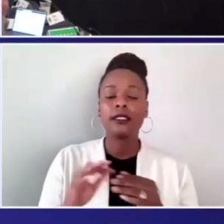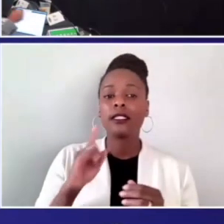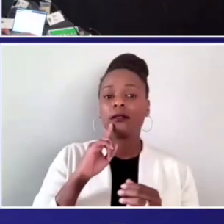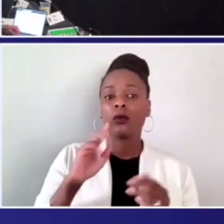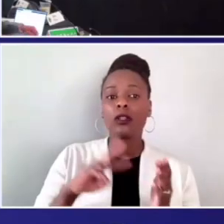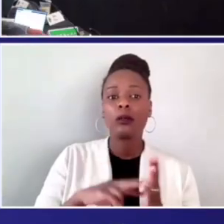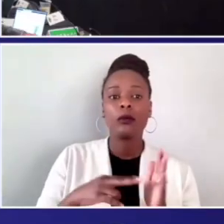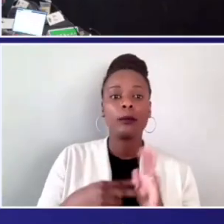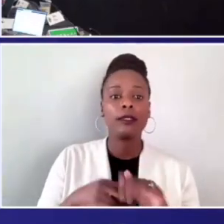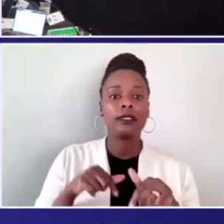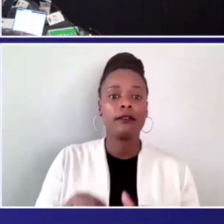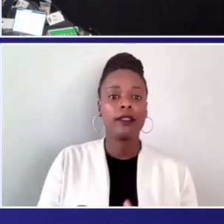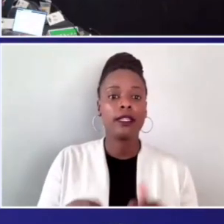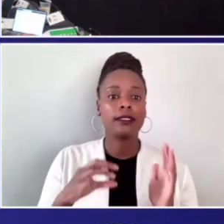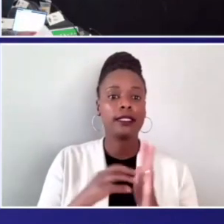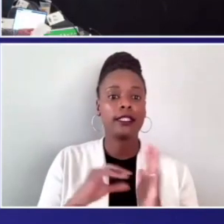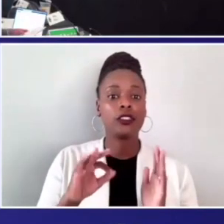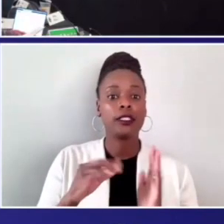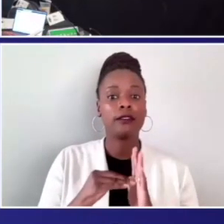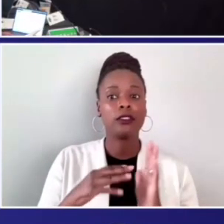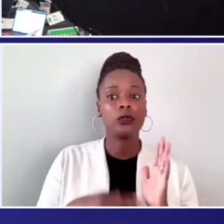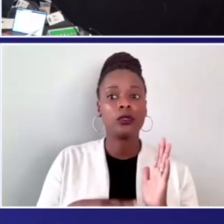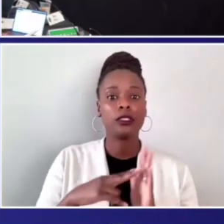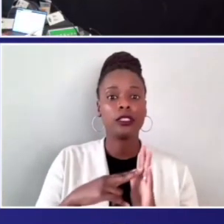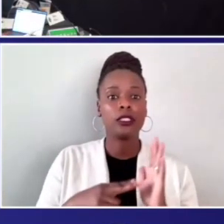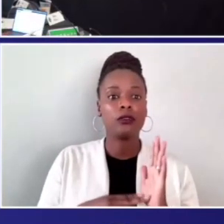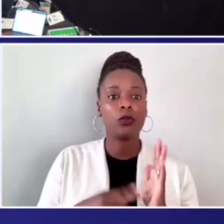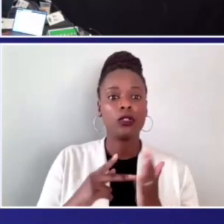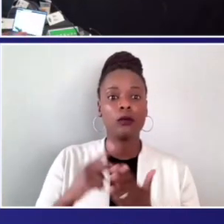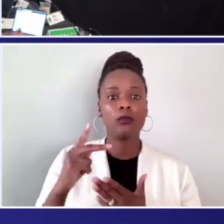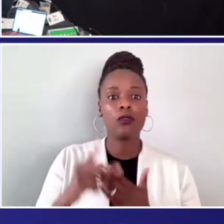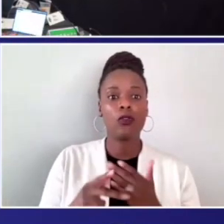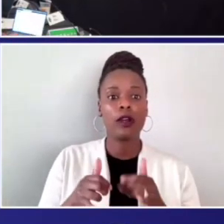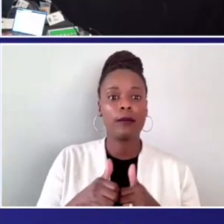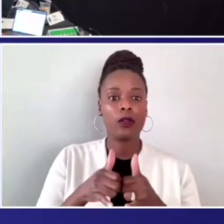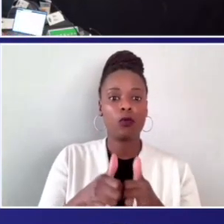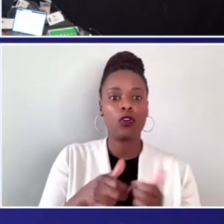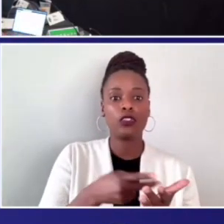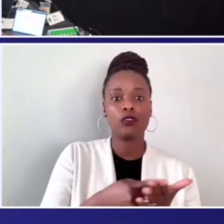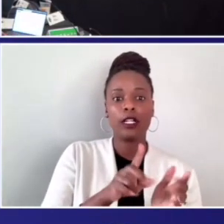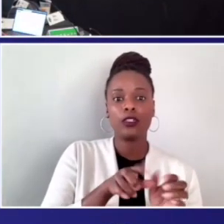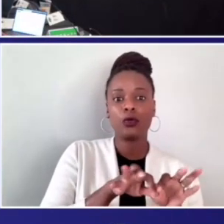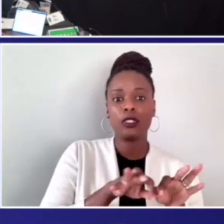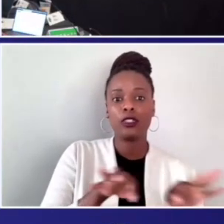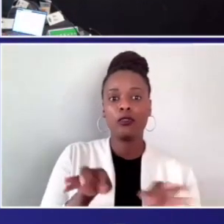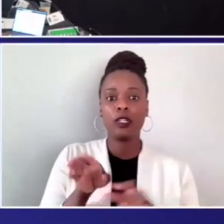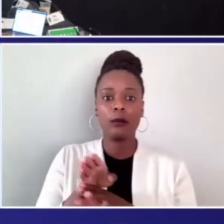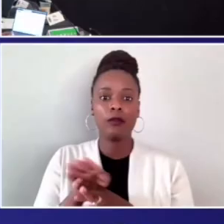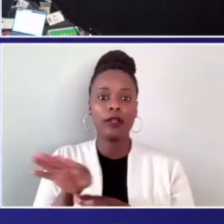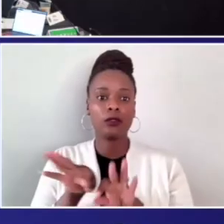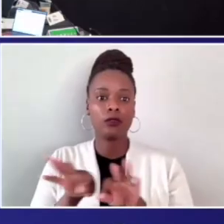this section, if a student is enrolled in a program that awards both a graduate degree and a professional degree, the student shall be considered a